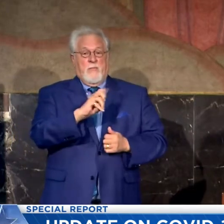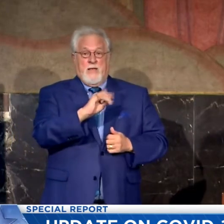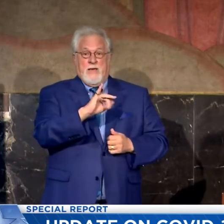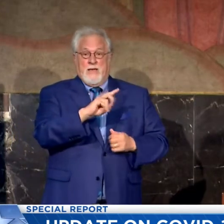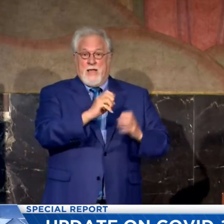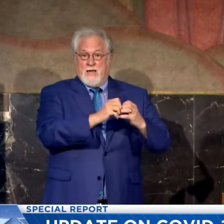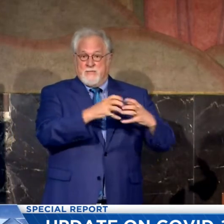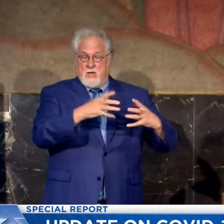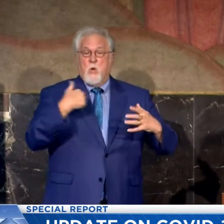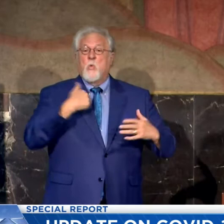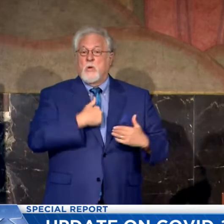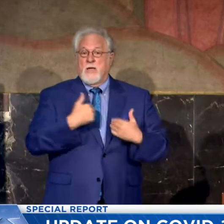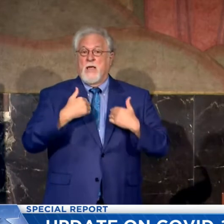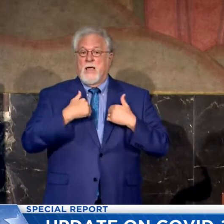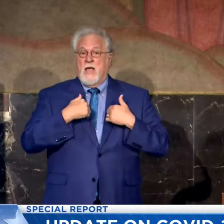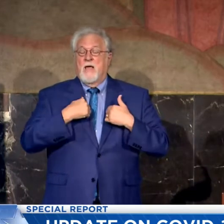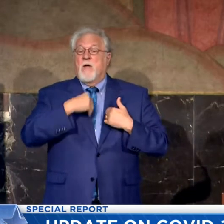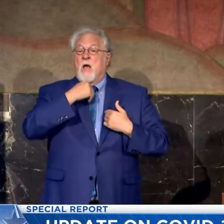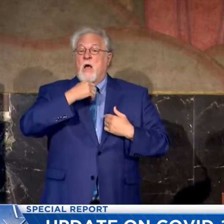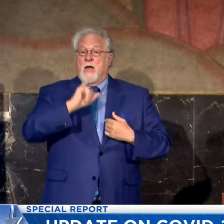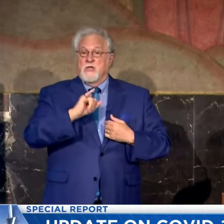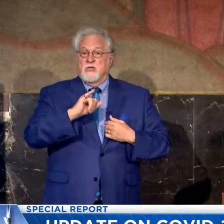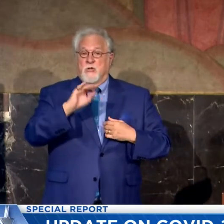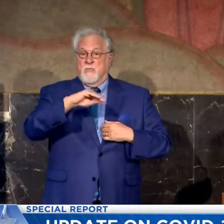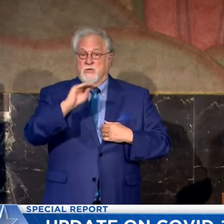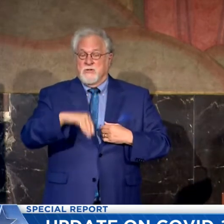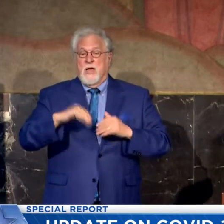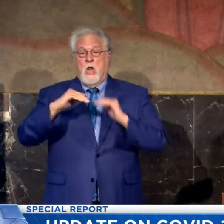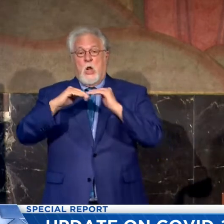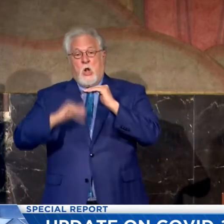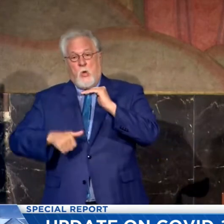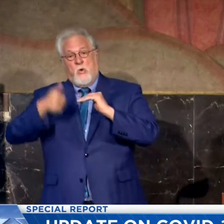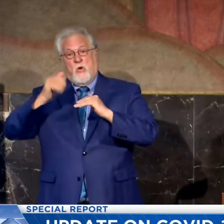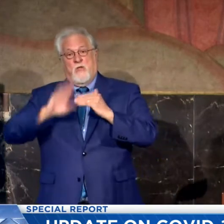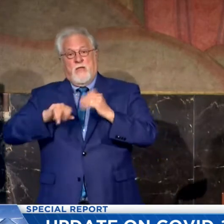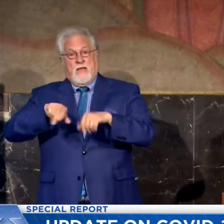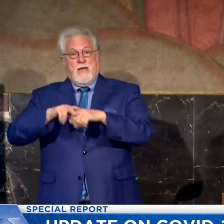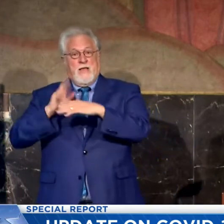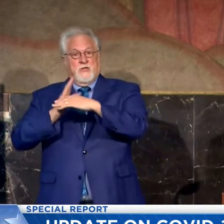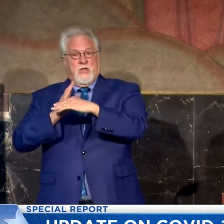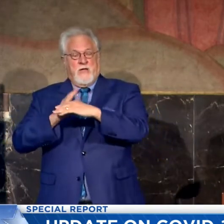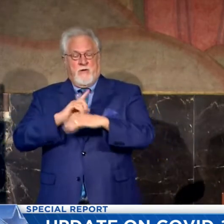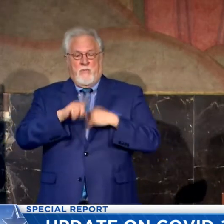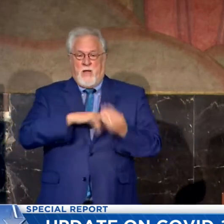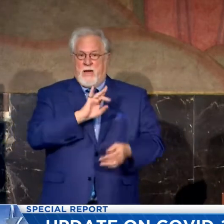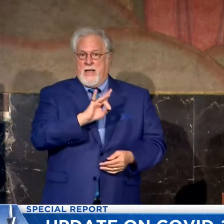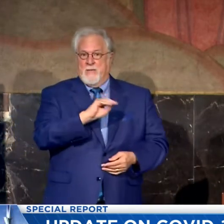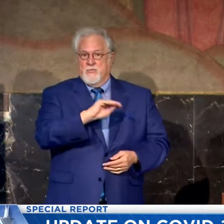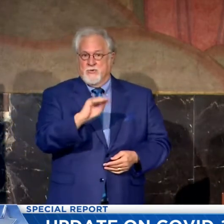.DALAY.GOV/CORONAVIRUS. THE GOOD NEWS IS THAT WITH MEDICAID EXPANSION WE HAVE